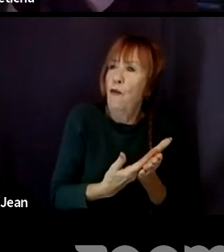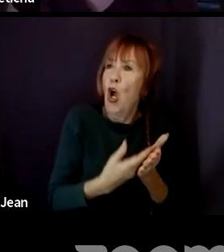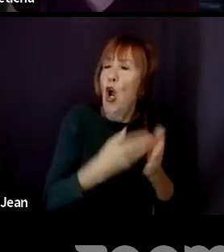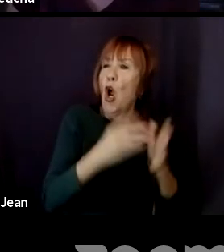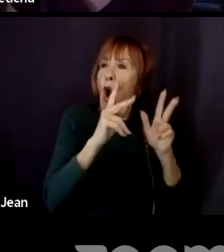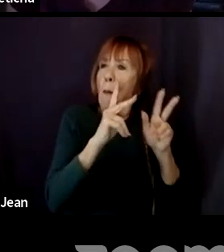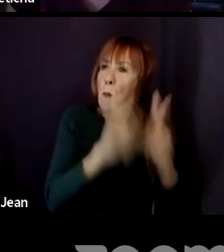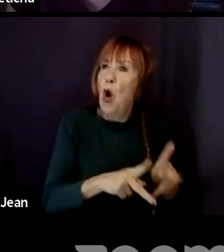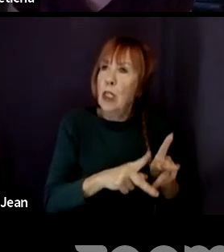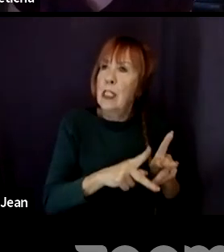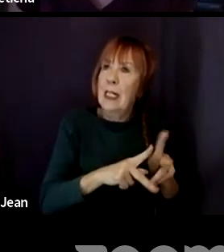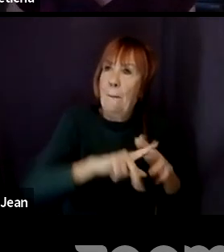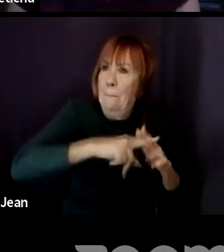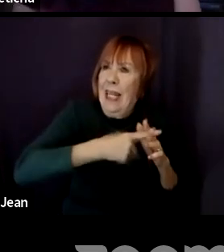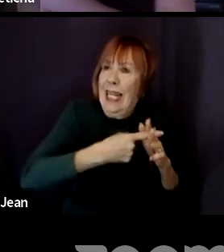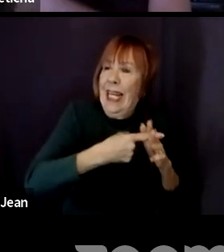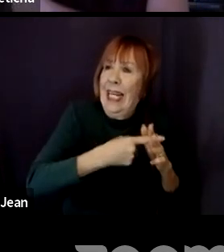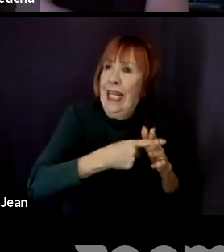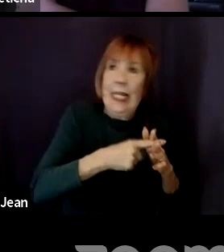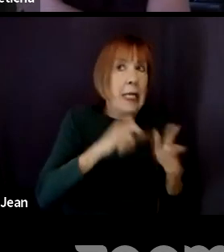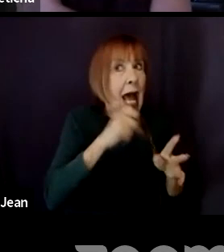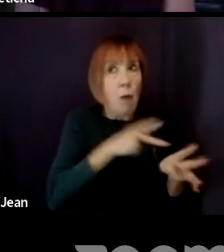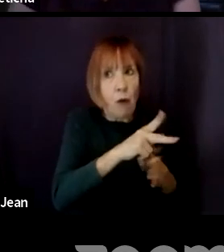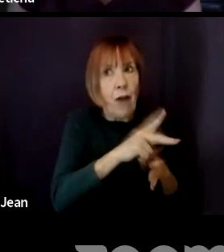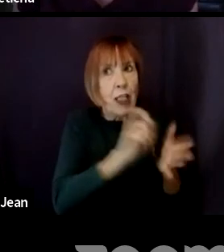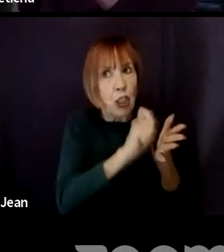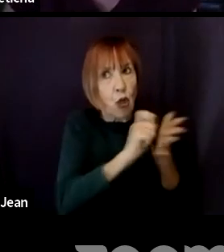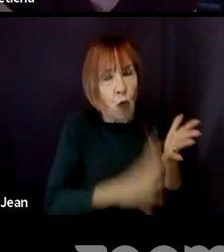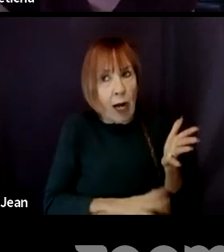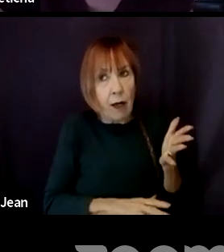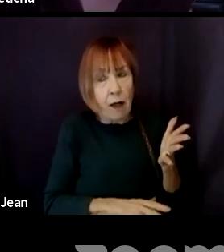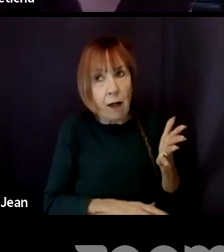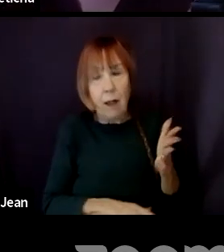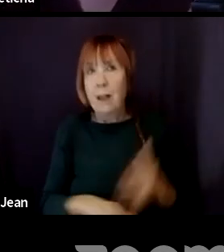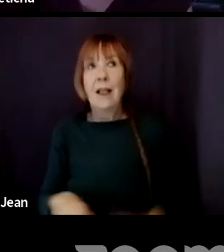when you're reading a script? And he said, "just too much description."